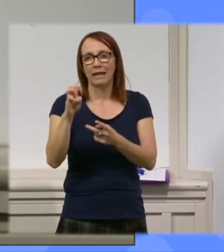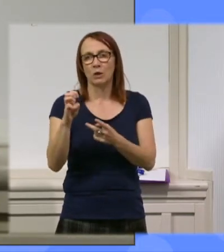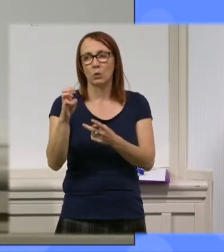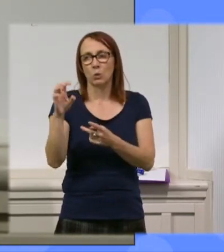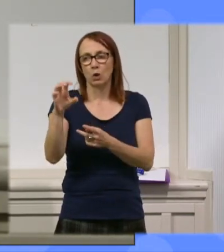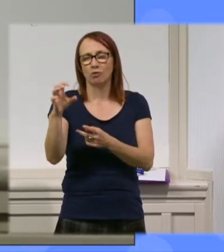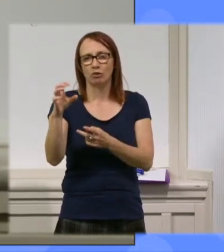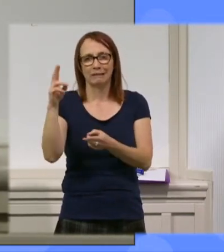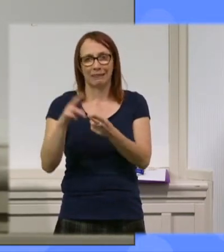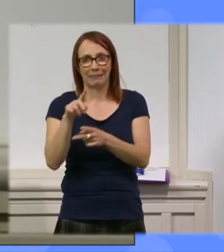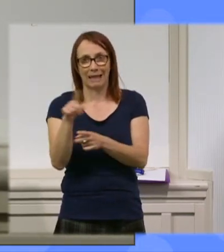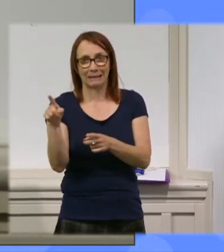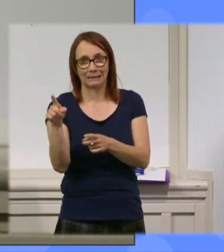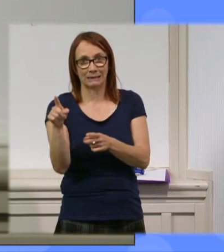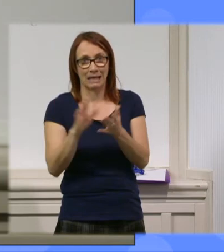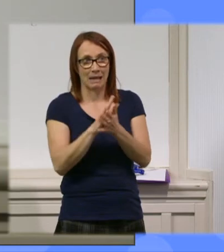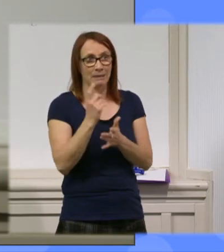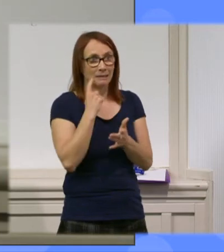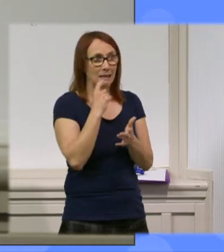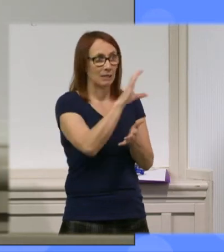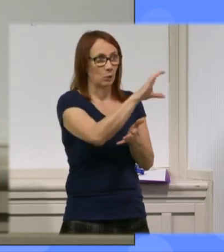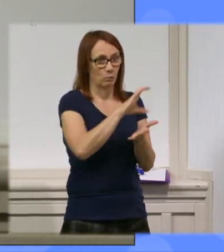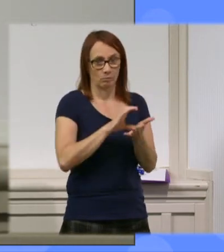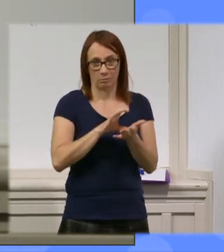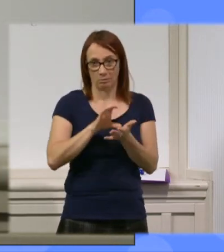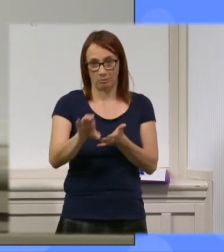repurpose that money the other thing we can do is develop Scotland's renewable